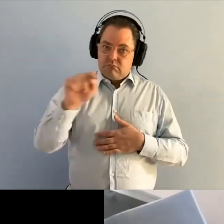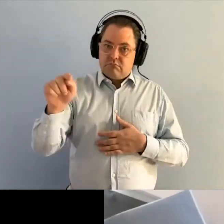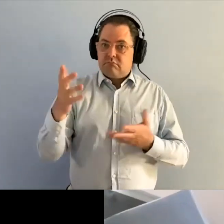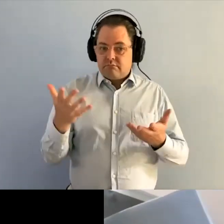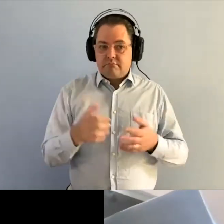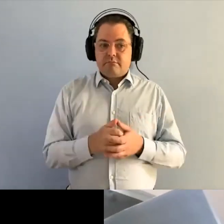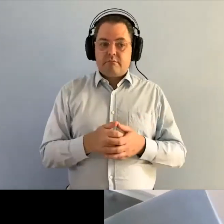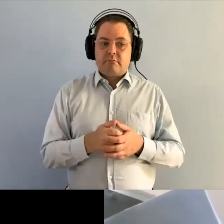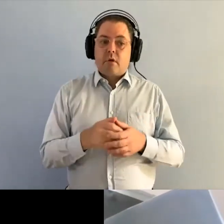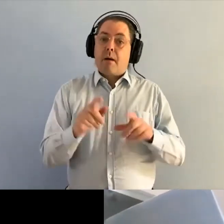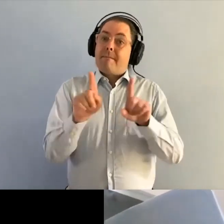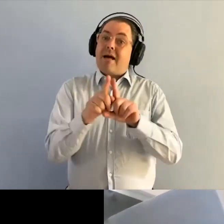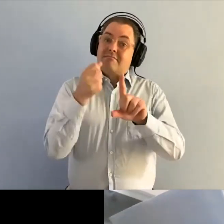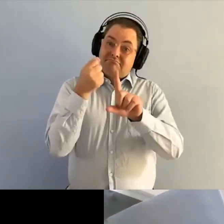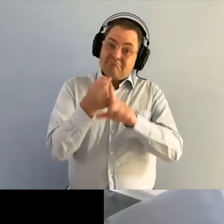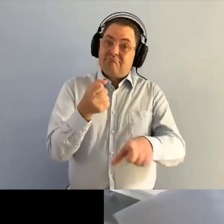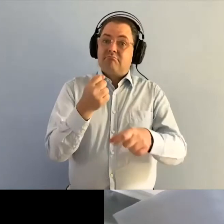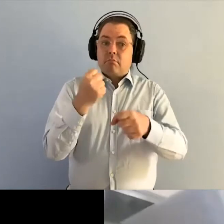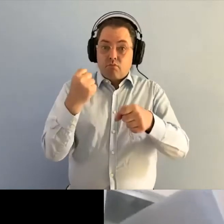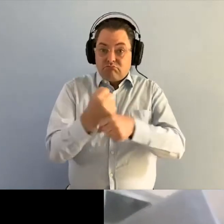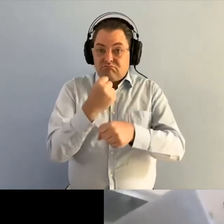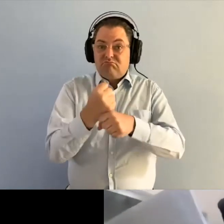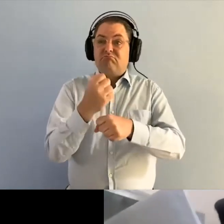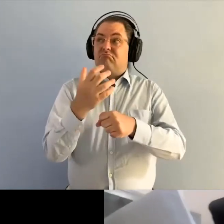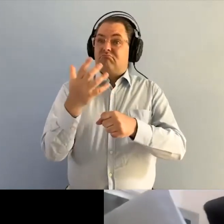of people with disabilities are being infected. Not only that